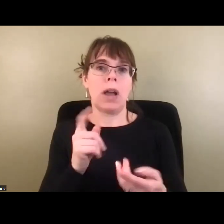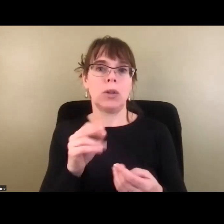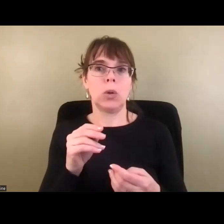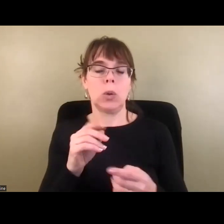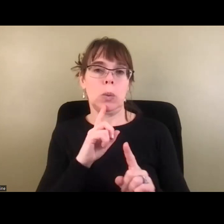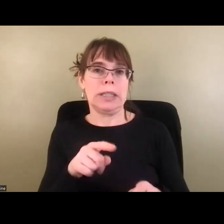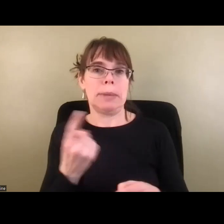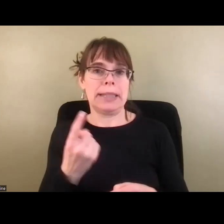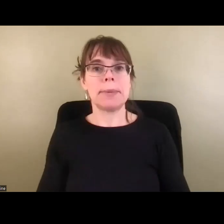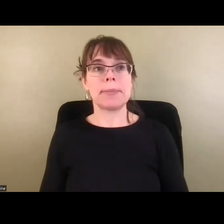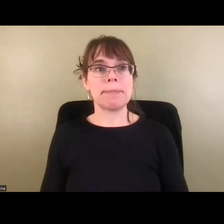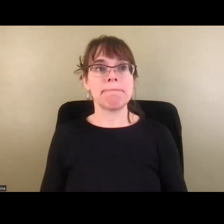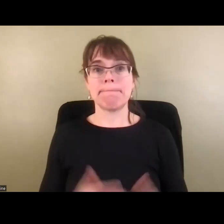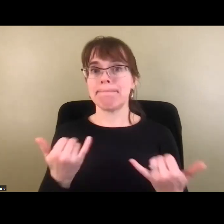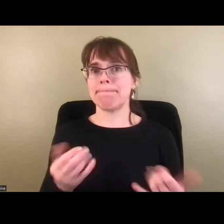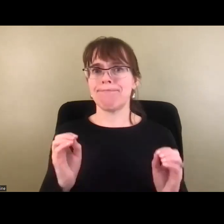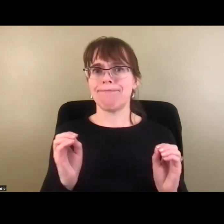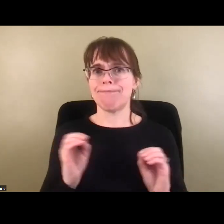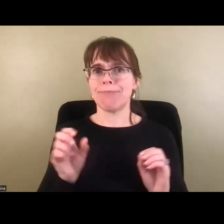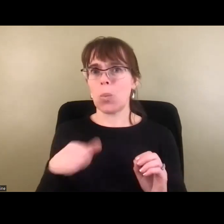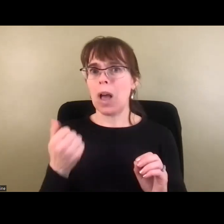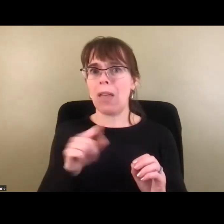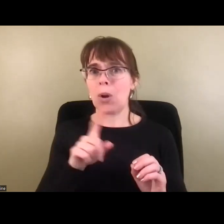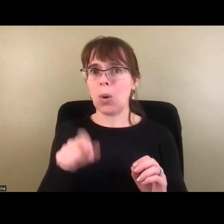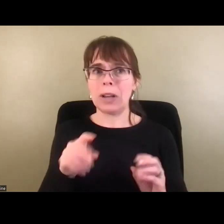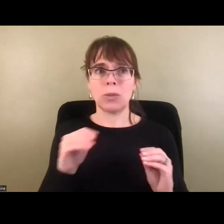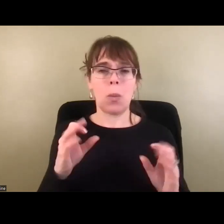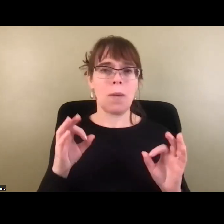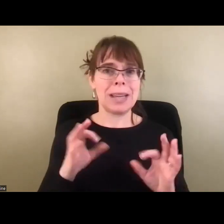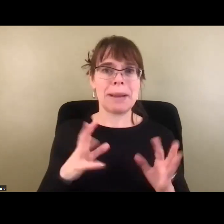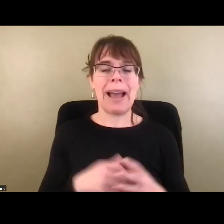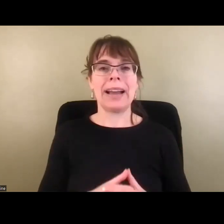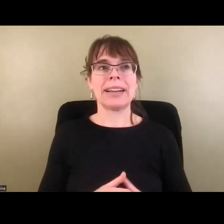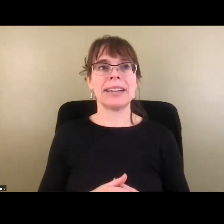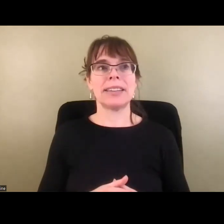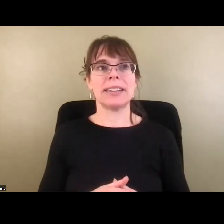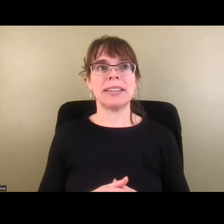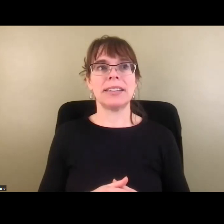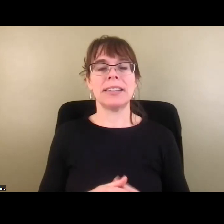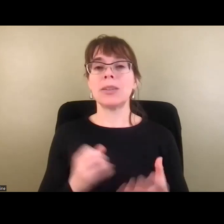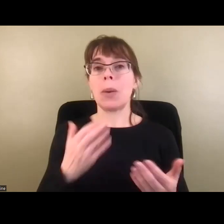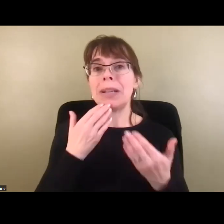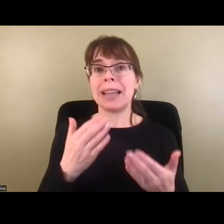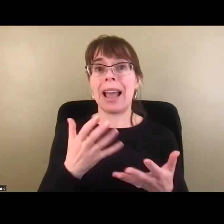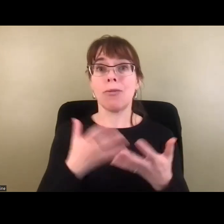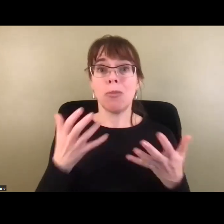And I'm not seeing any more feedback in the chat. I would like to say thank you so much, Amanda,